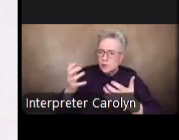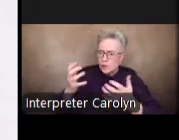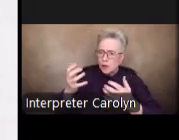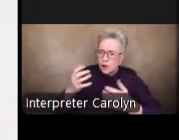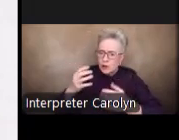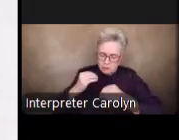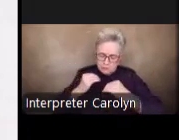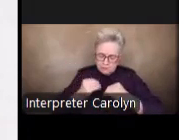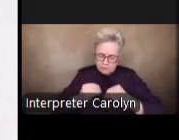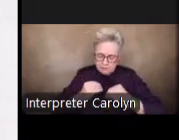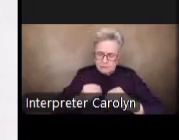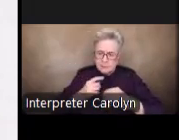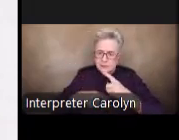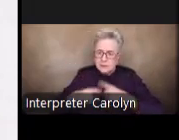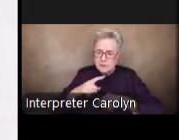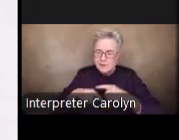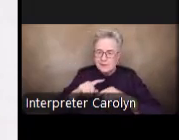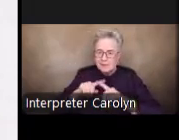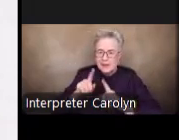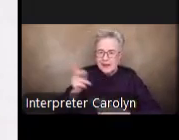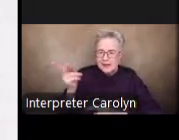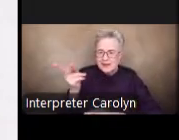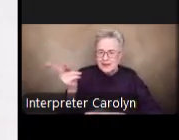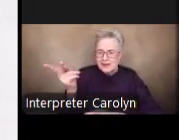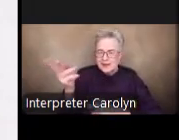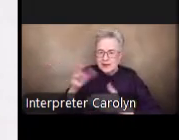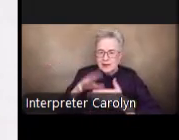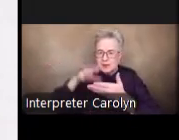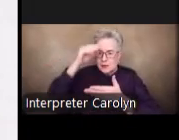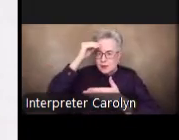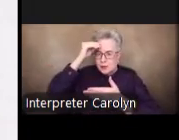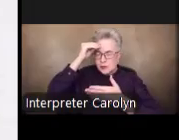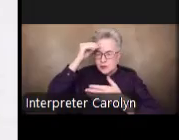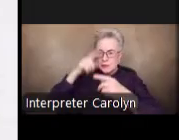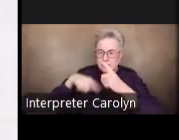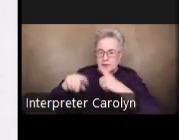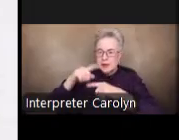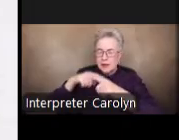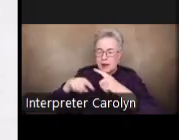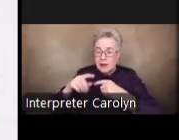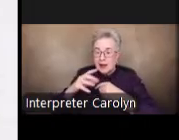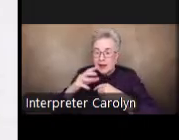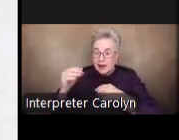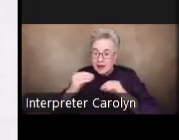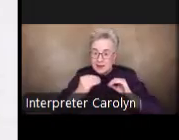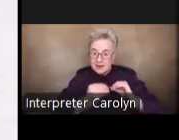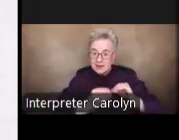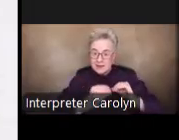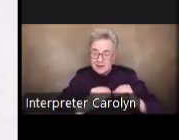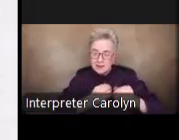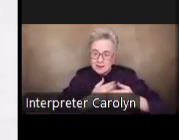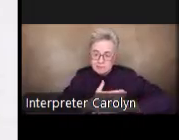sign language, but they're also learning sign language while trying to teach the infant sign language.